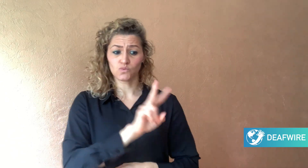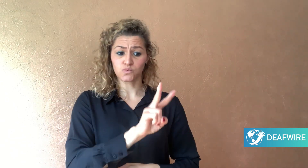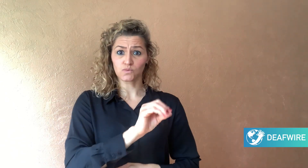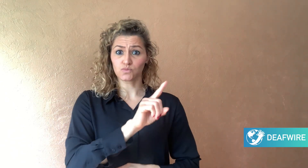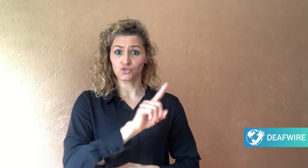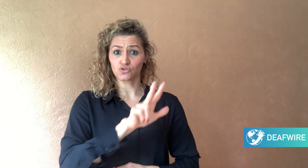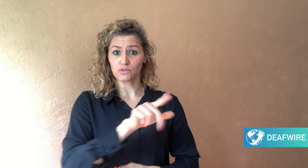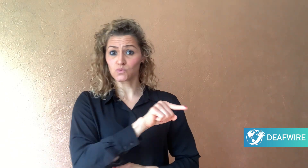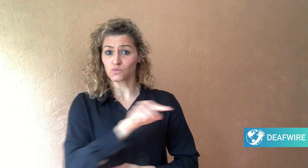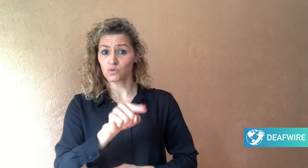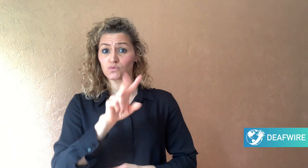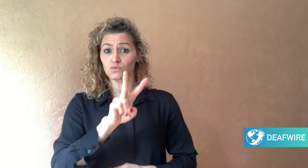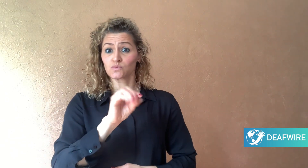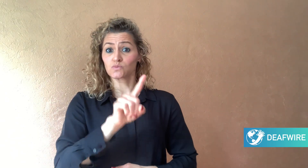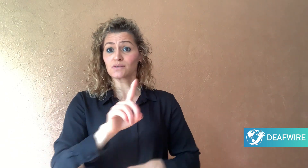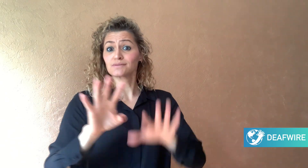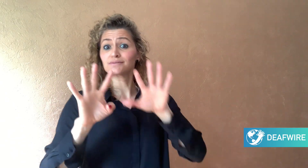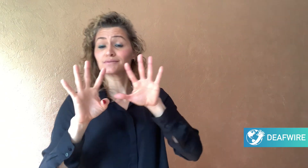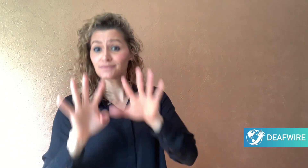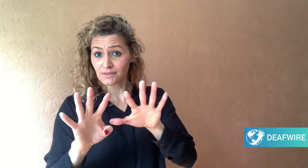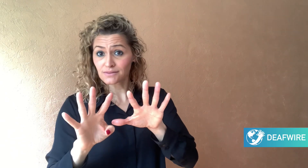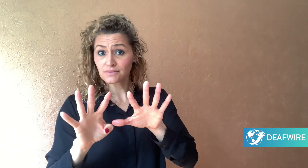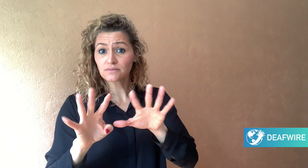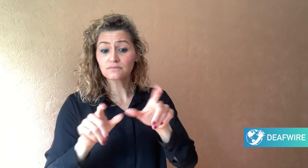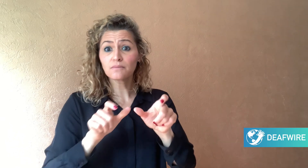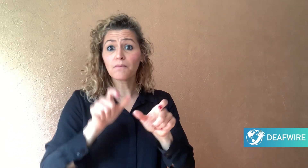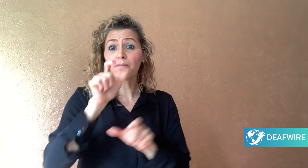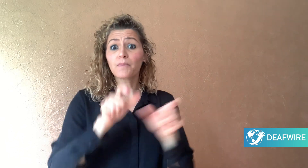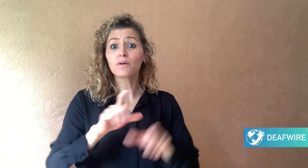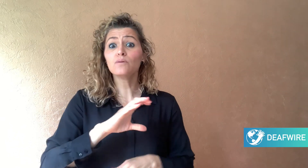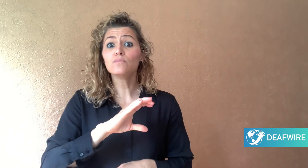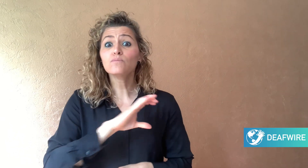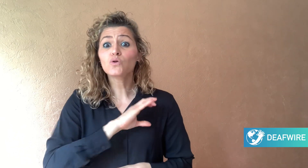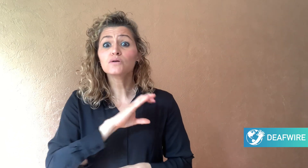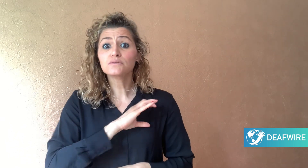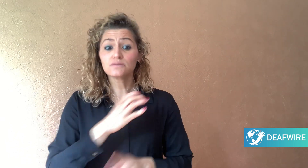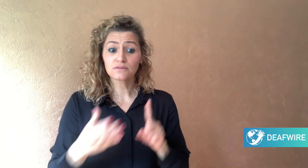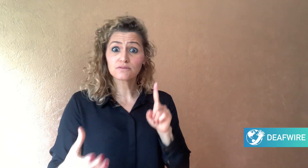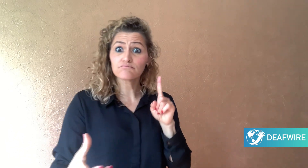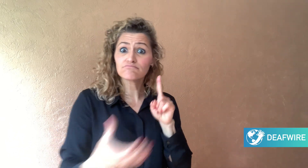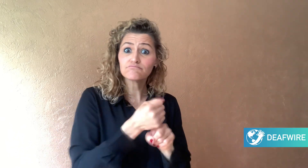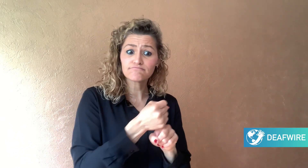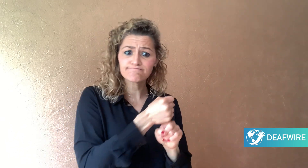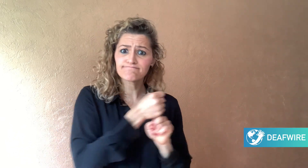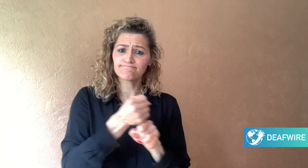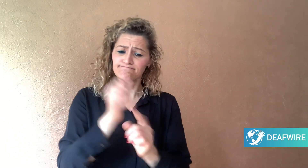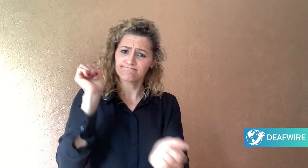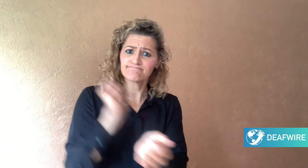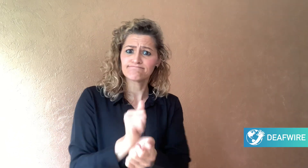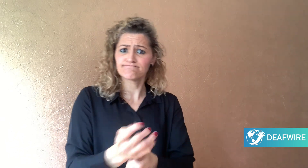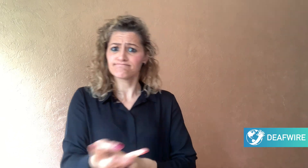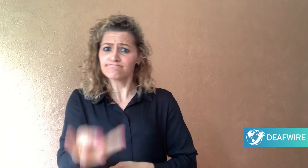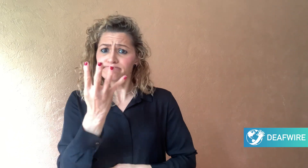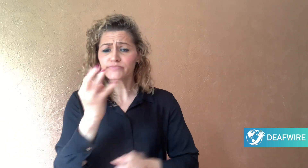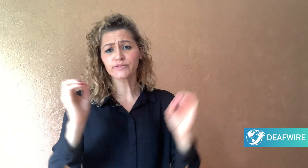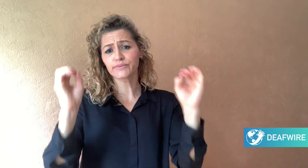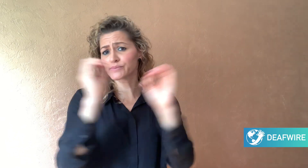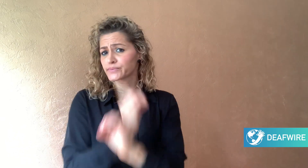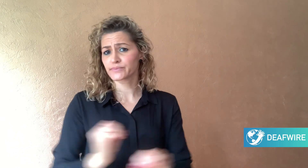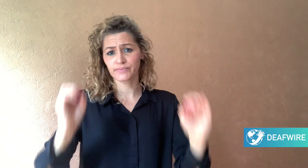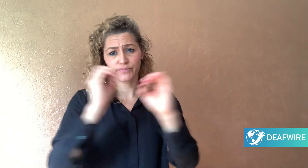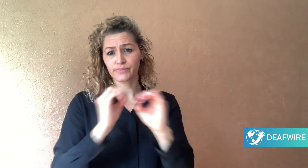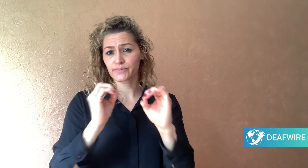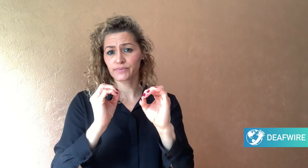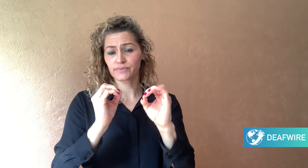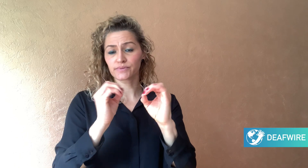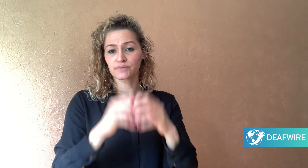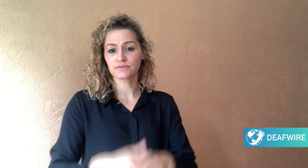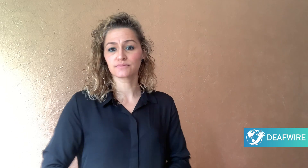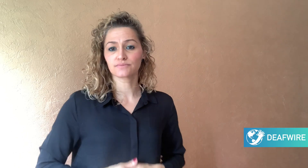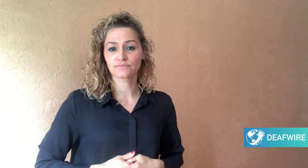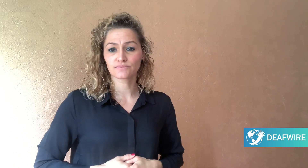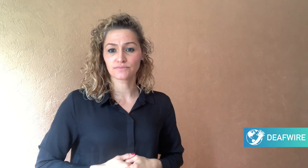from 2013-2019, officers were not charged with a crime.